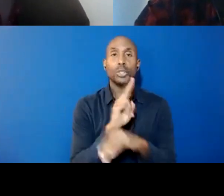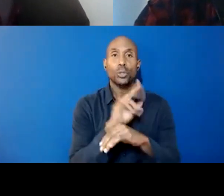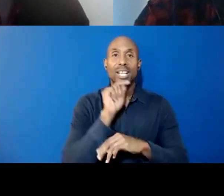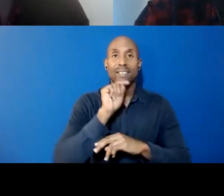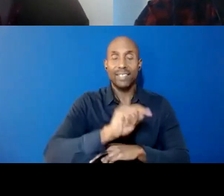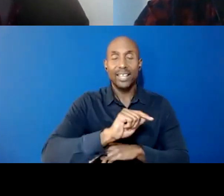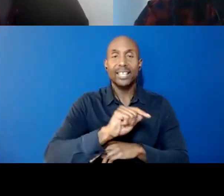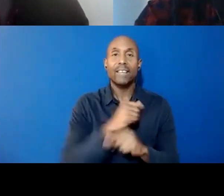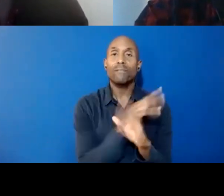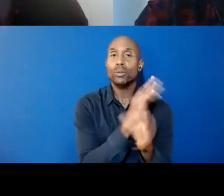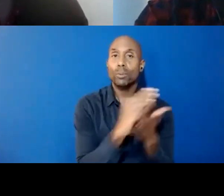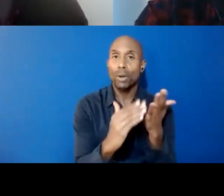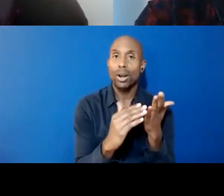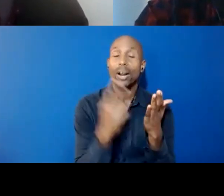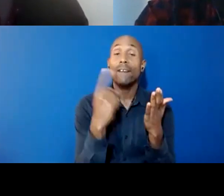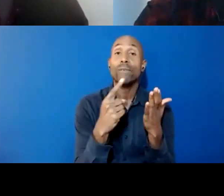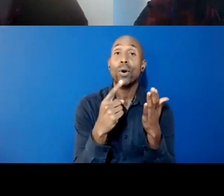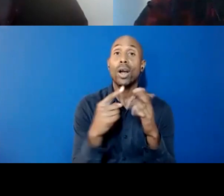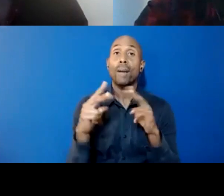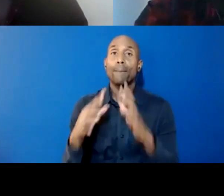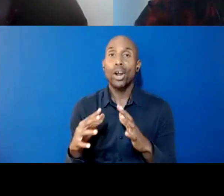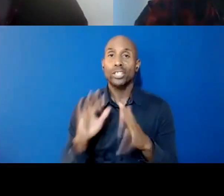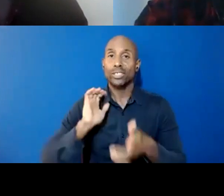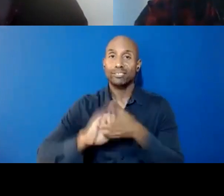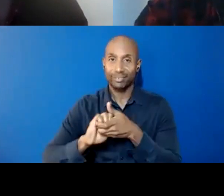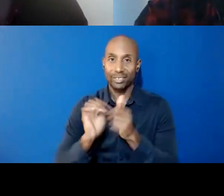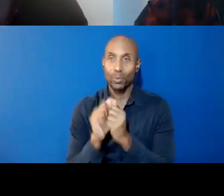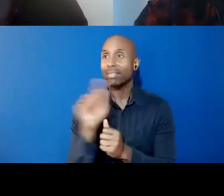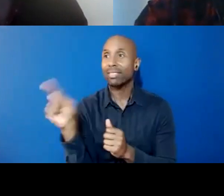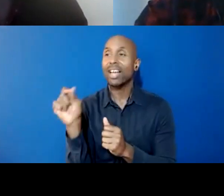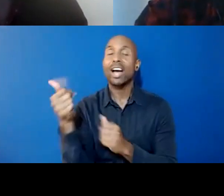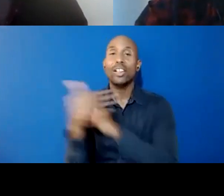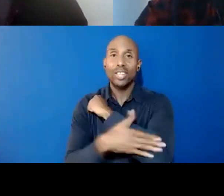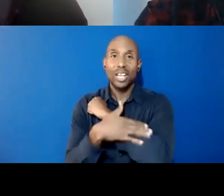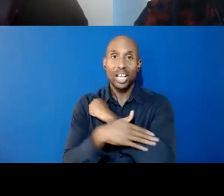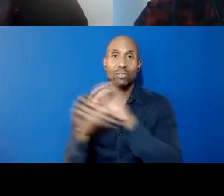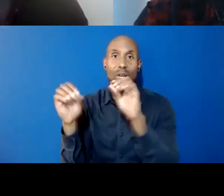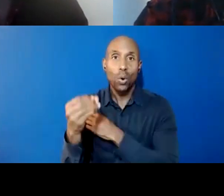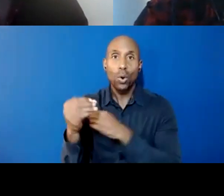partners whether university partners or other types of organizations.